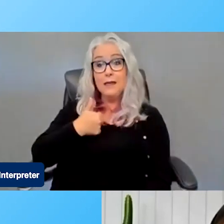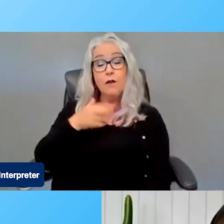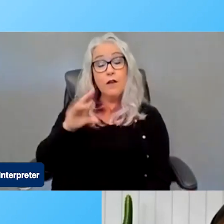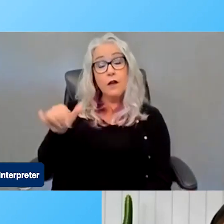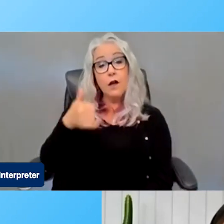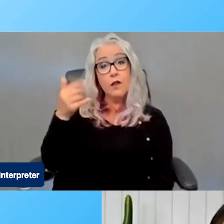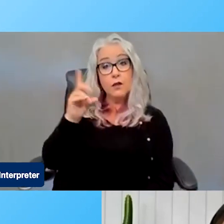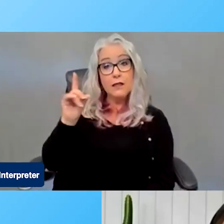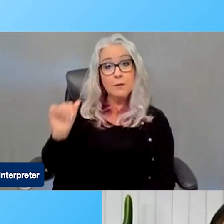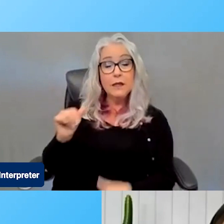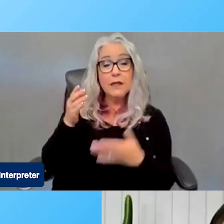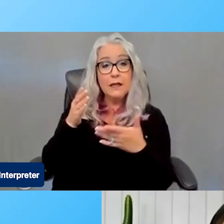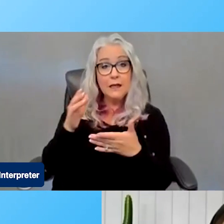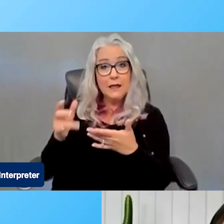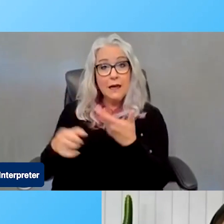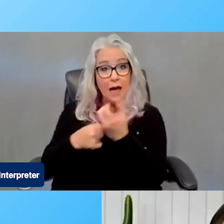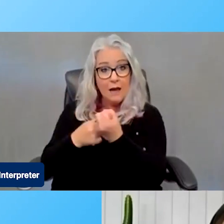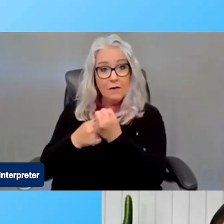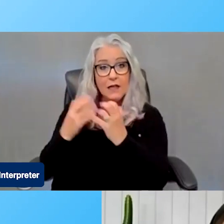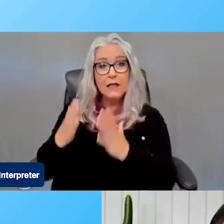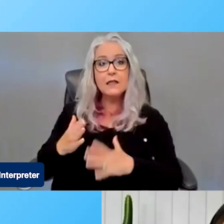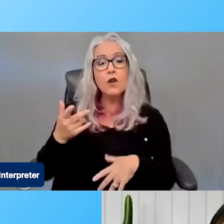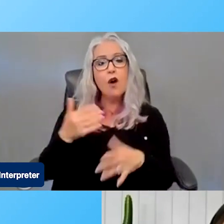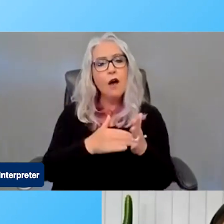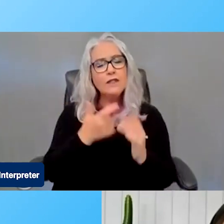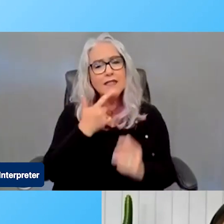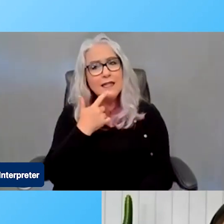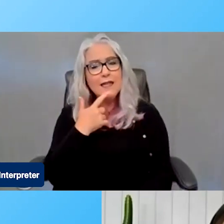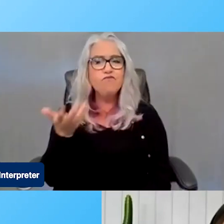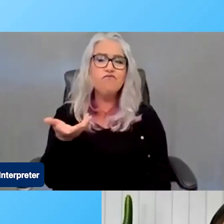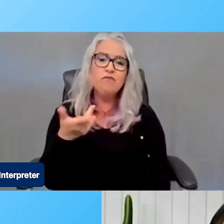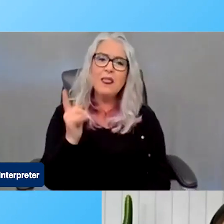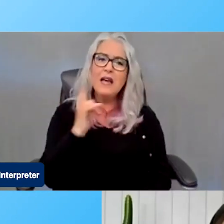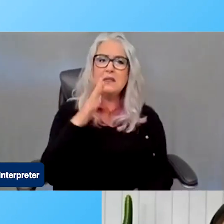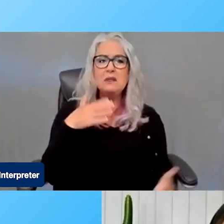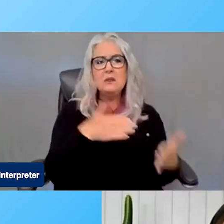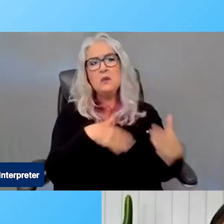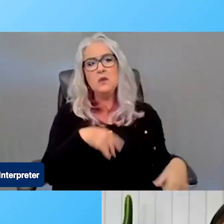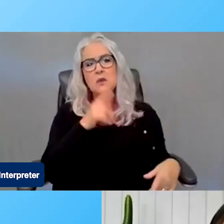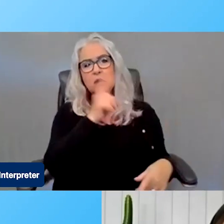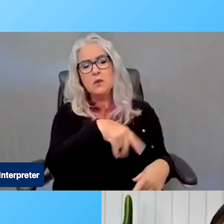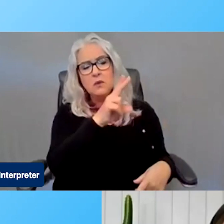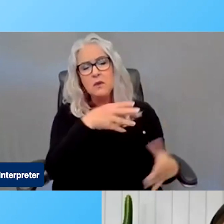advocates often say let's just sue them. Let's just sue them.